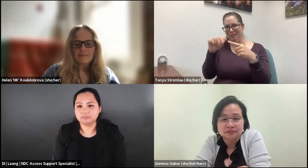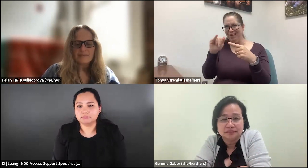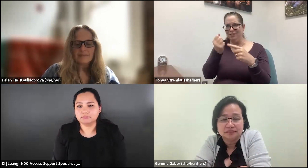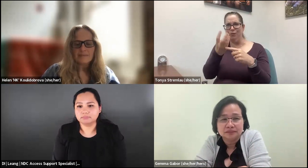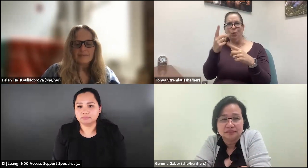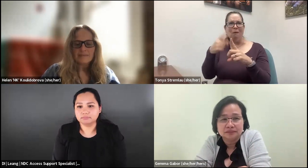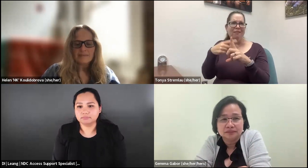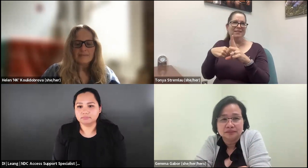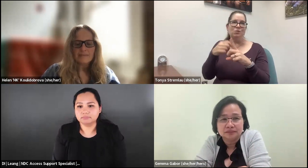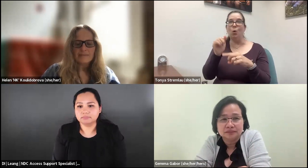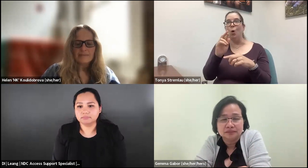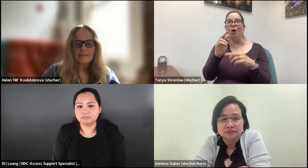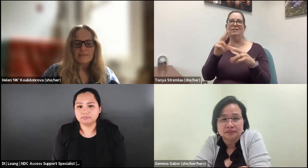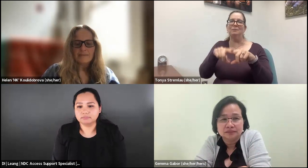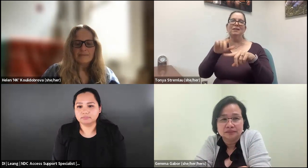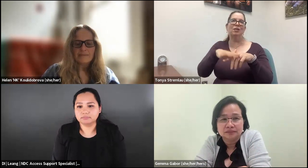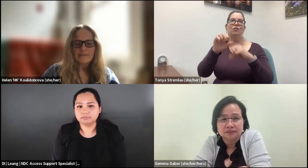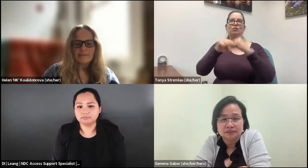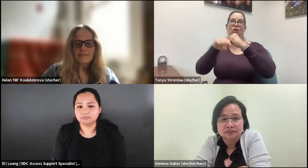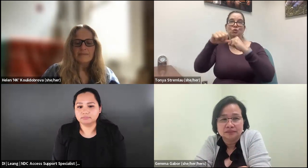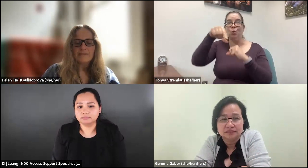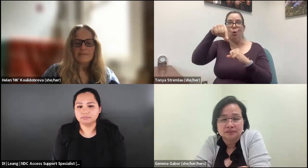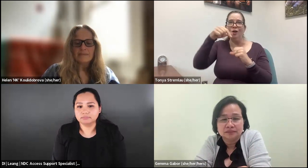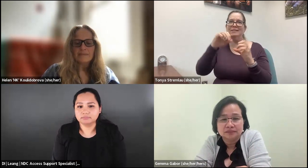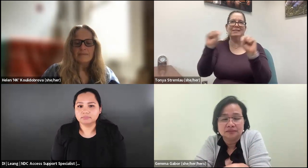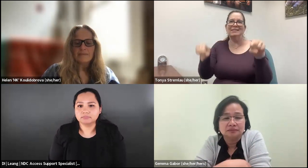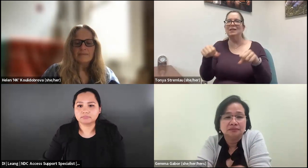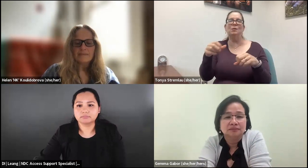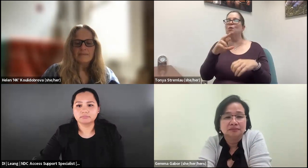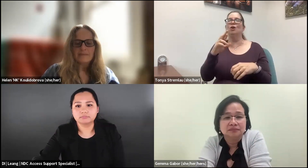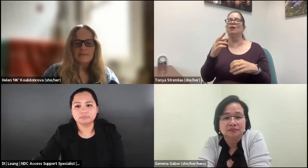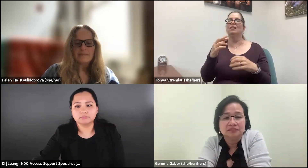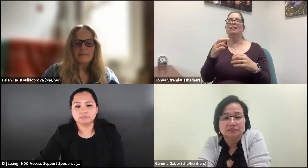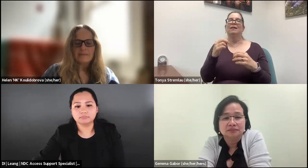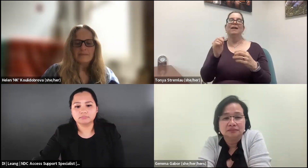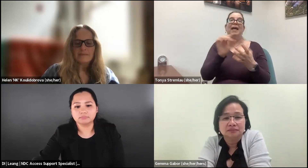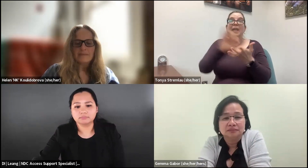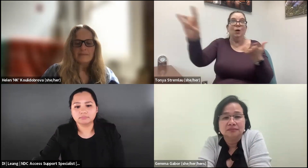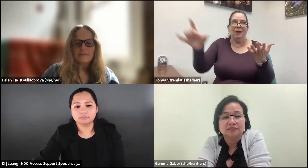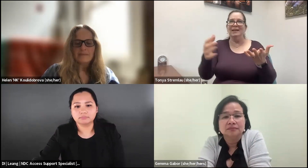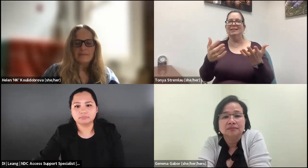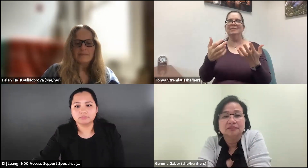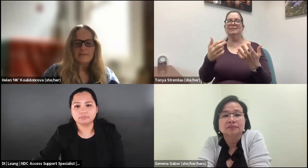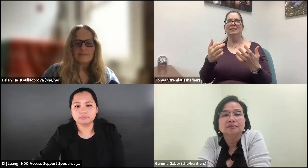We typically only have that student for a semester. That's a few months. Or depending on if you have a quarterly system,